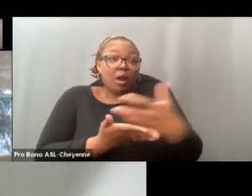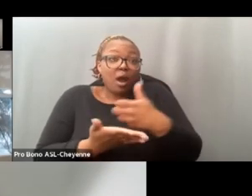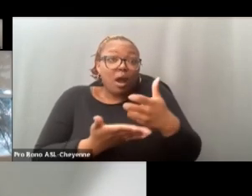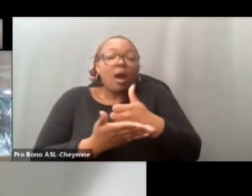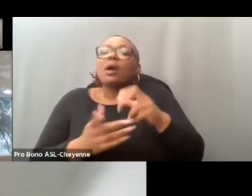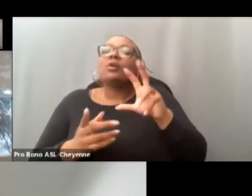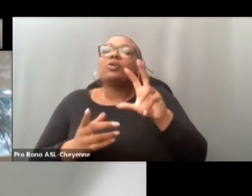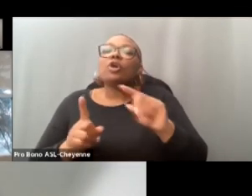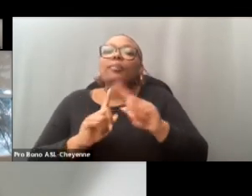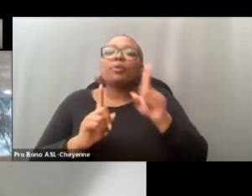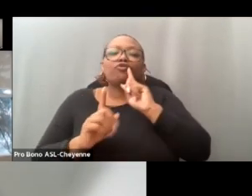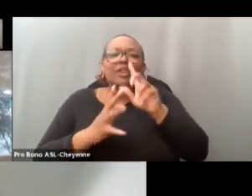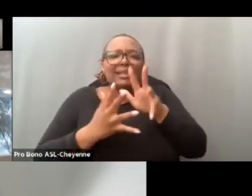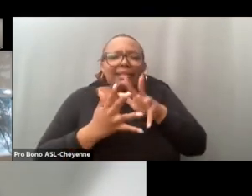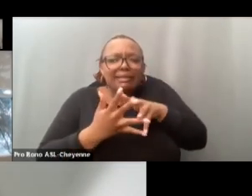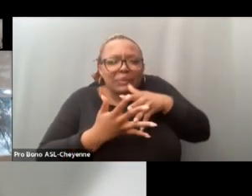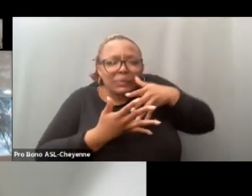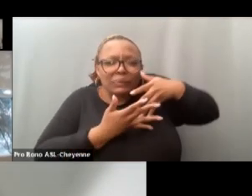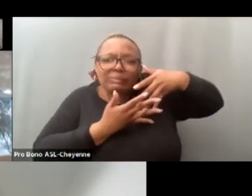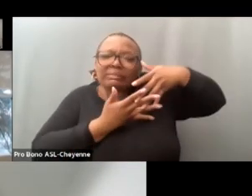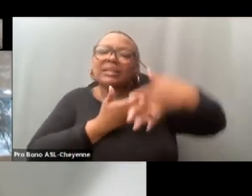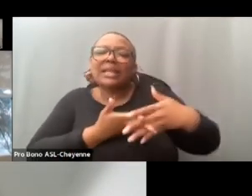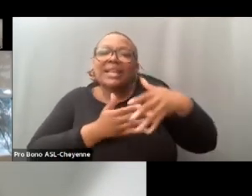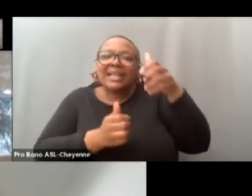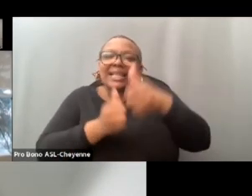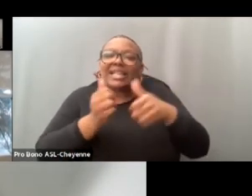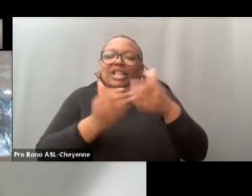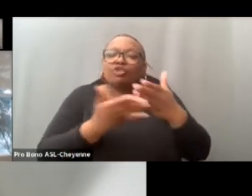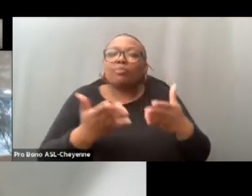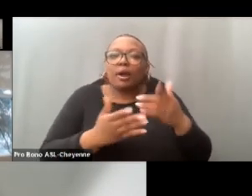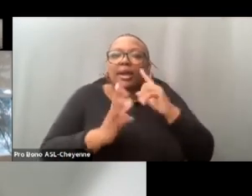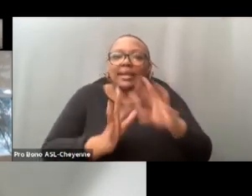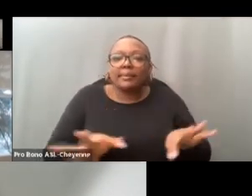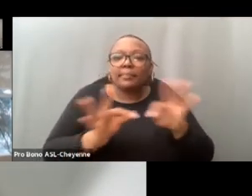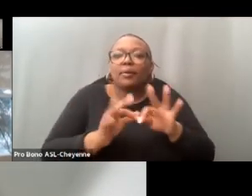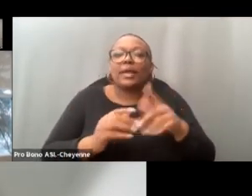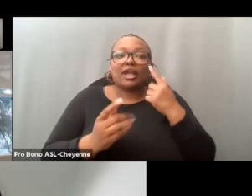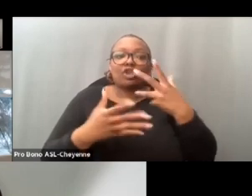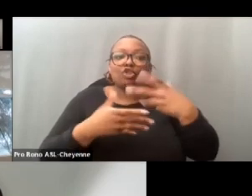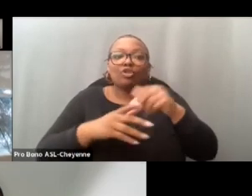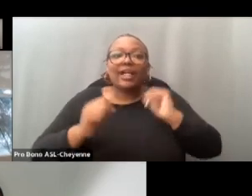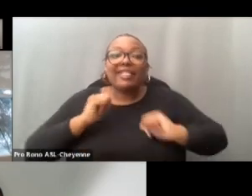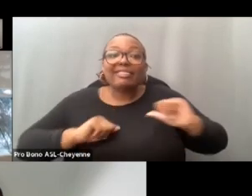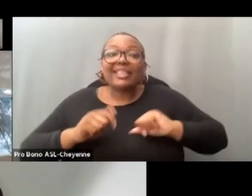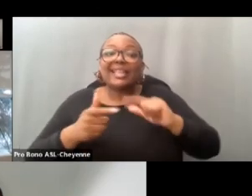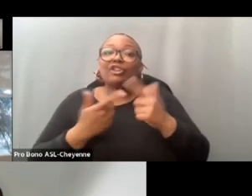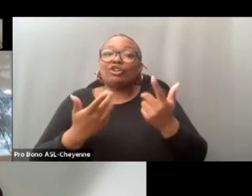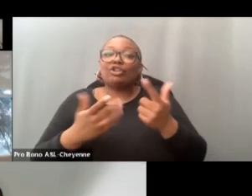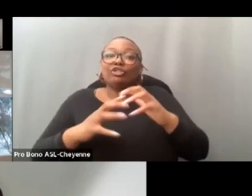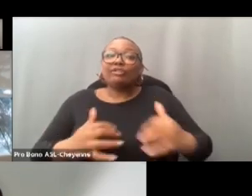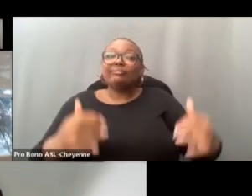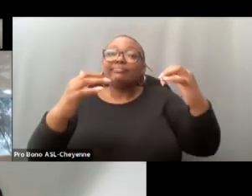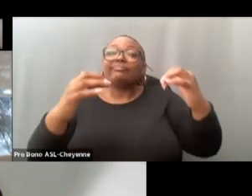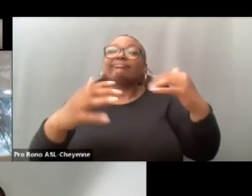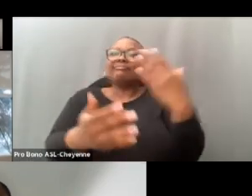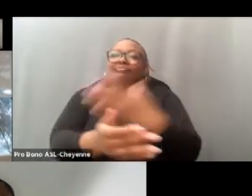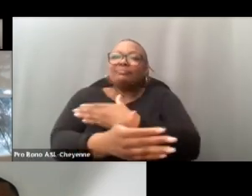really weaving every aspect of it. And that includes theater, that includes performance, that include music and all of that.